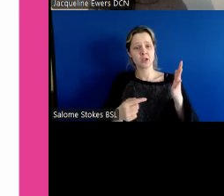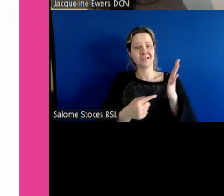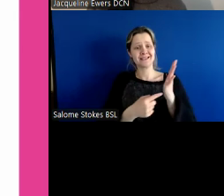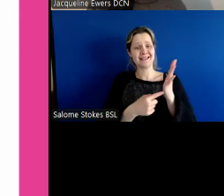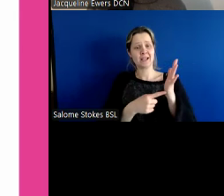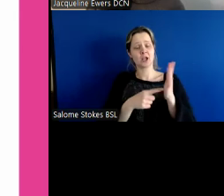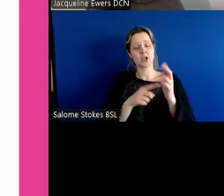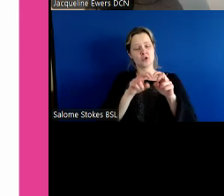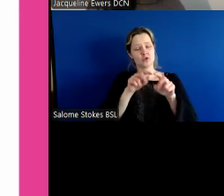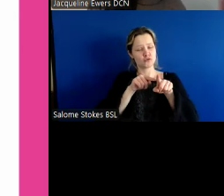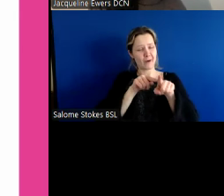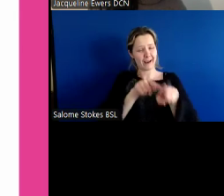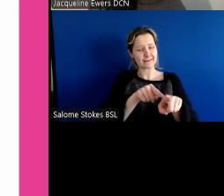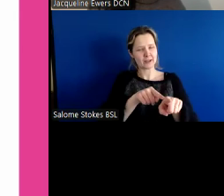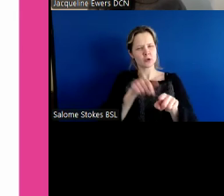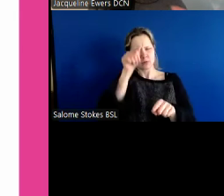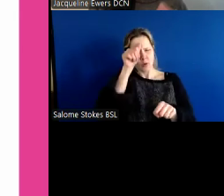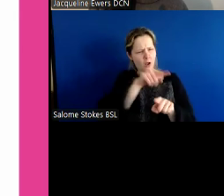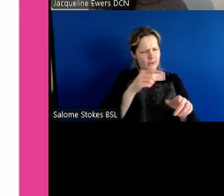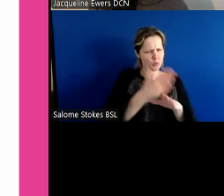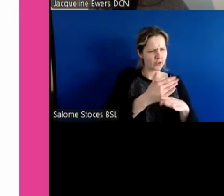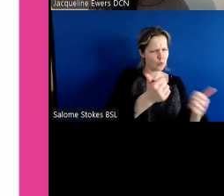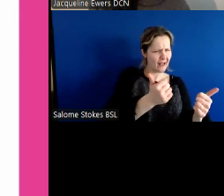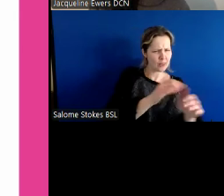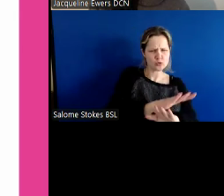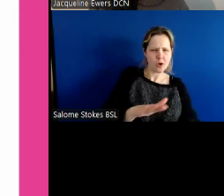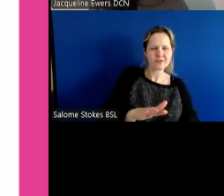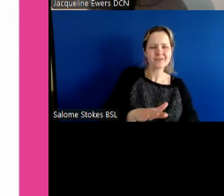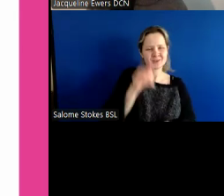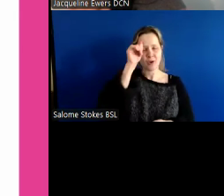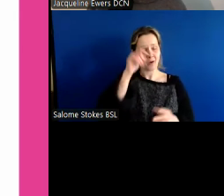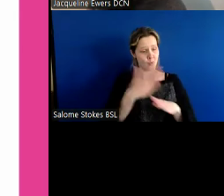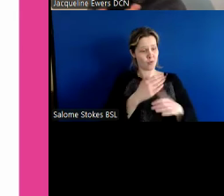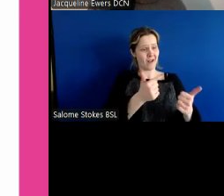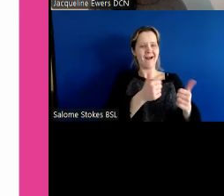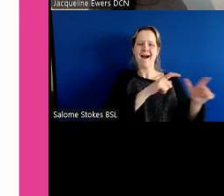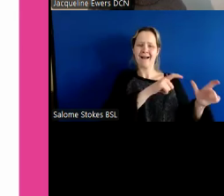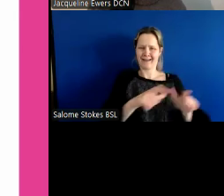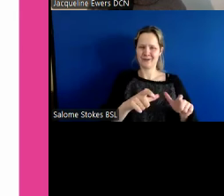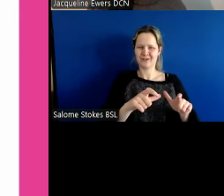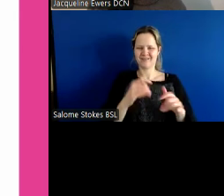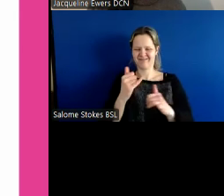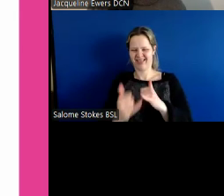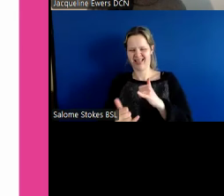You know what's working, you know what isn't working, and you can build on success. Of course, you can test different things.